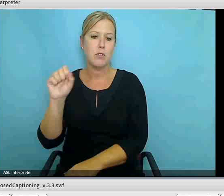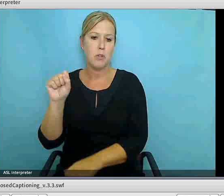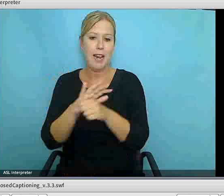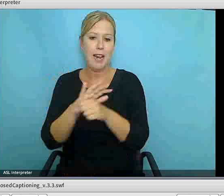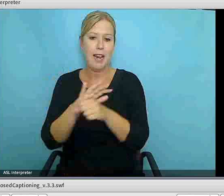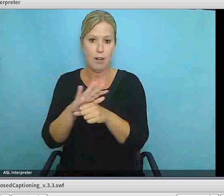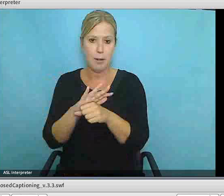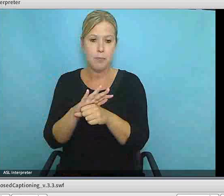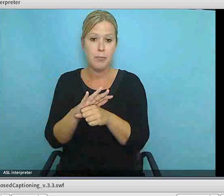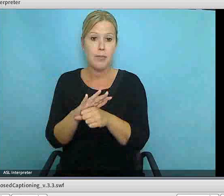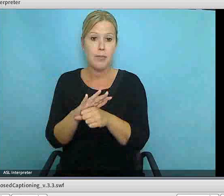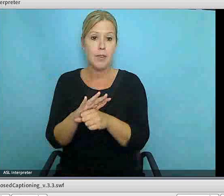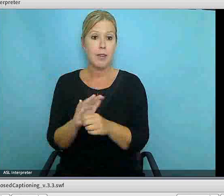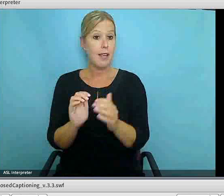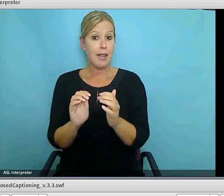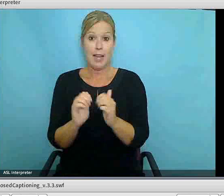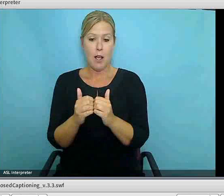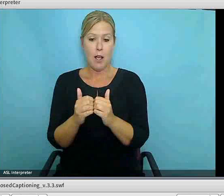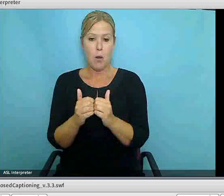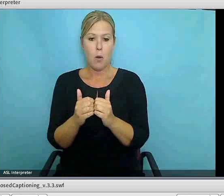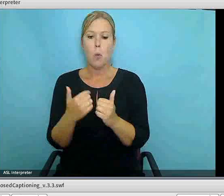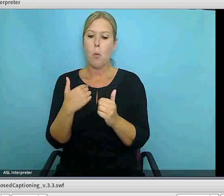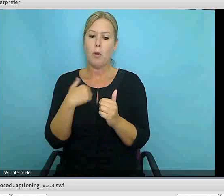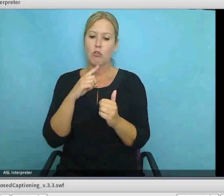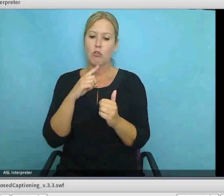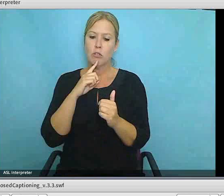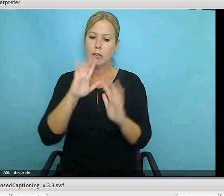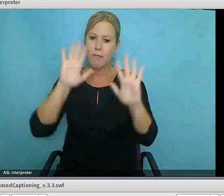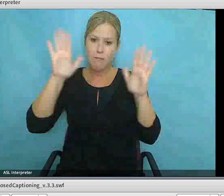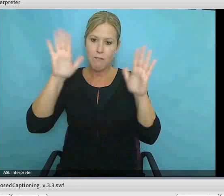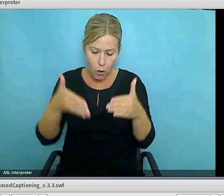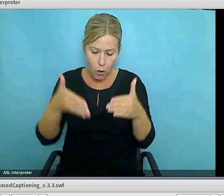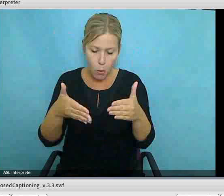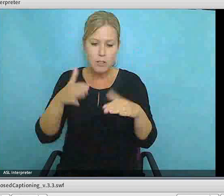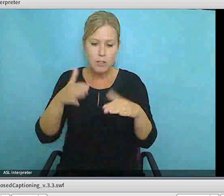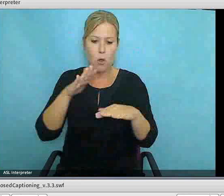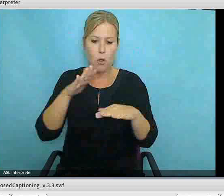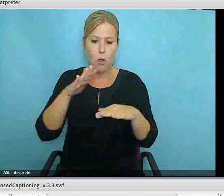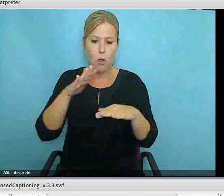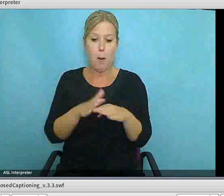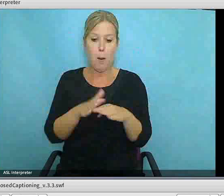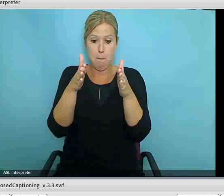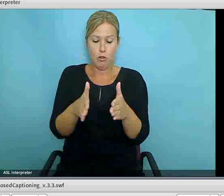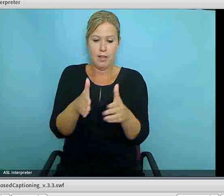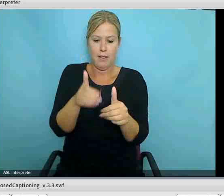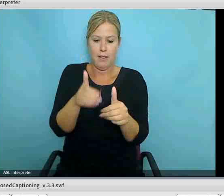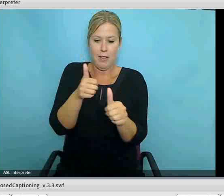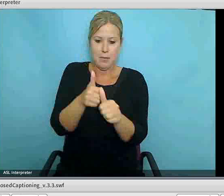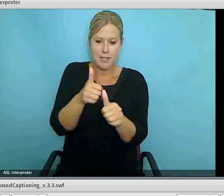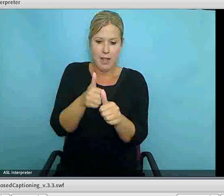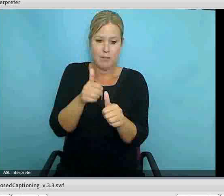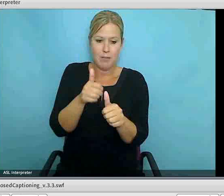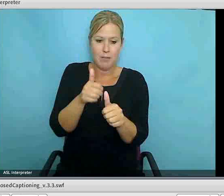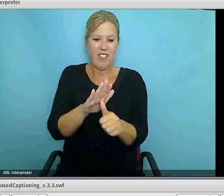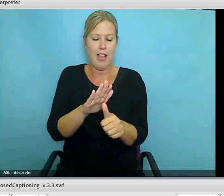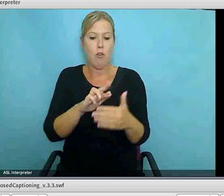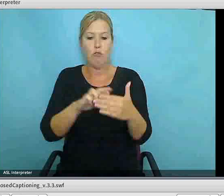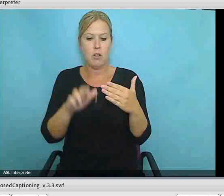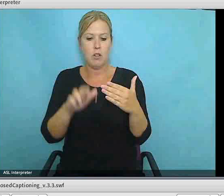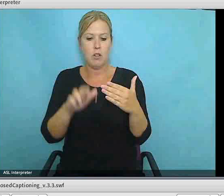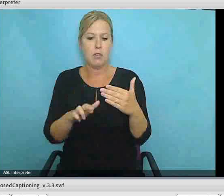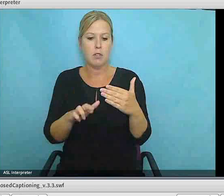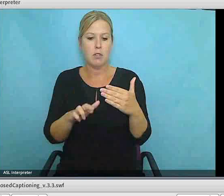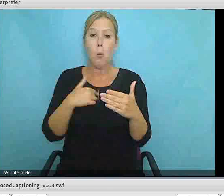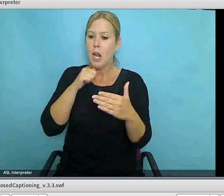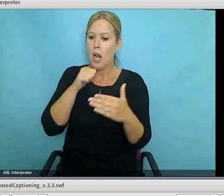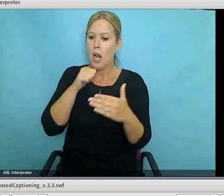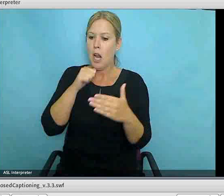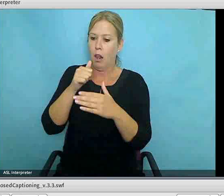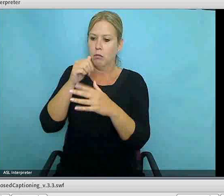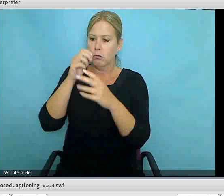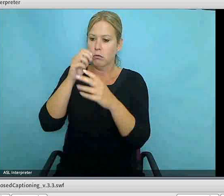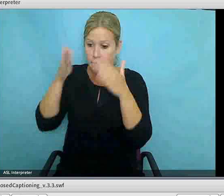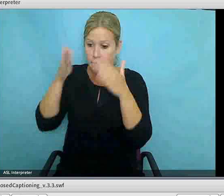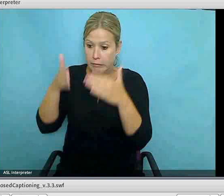focus on person-centered outcomes as opposed to numbers of services; by realigning incentives